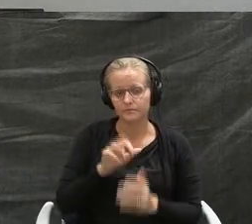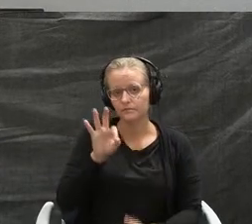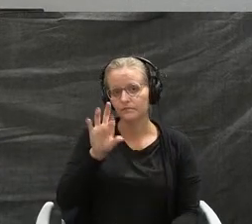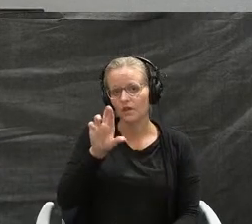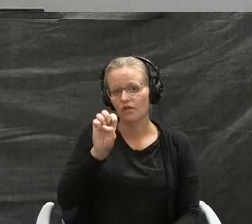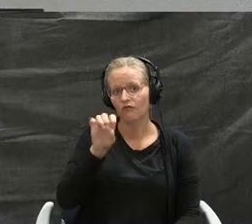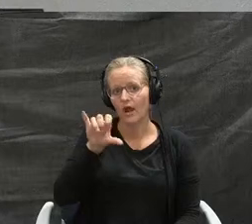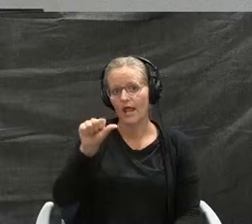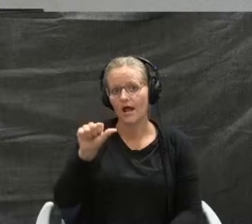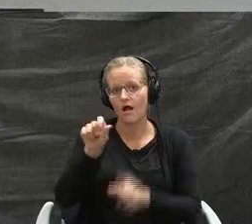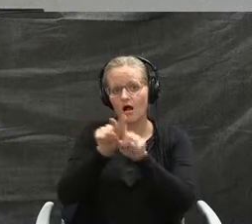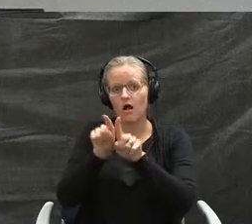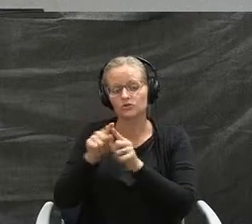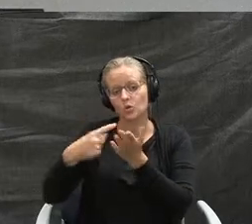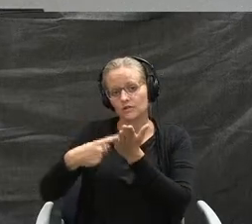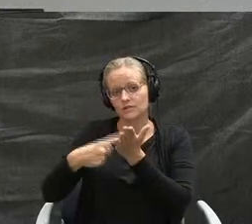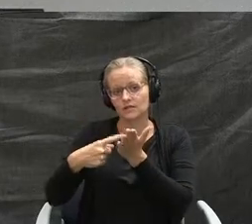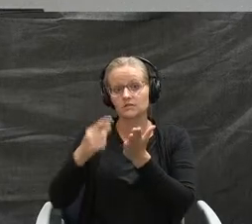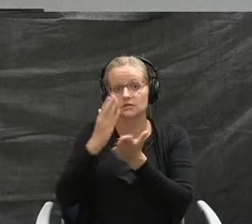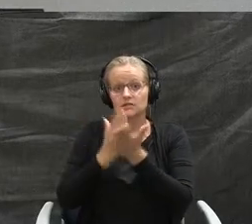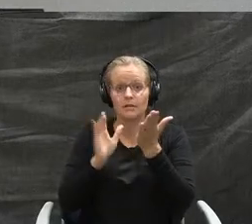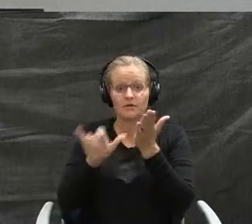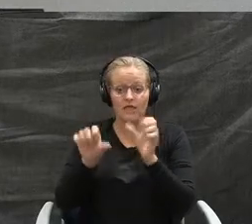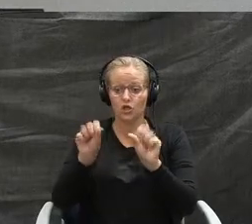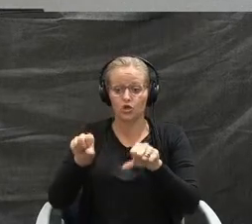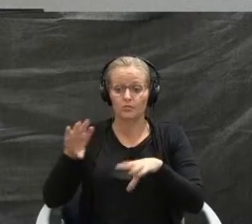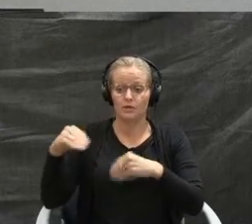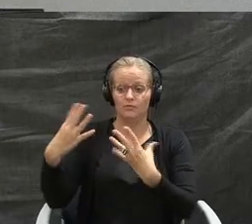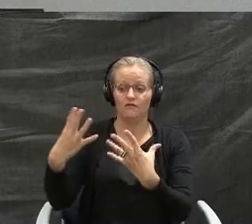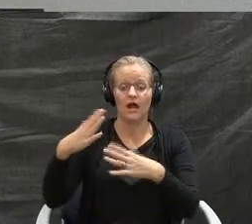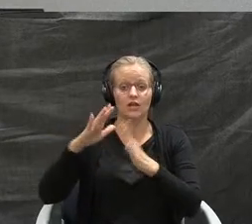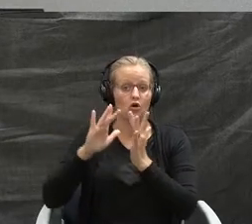delivered online in small groups or individually, so we've gotten